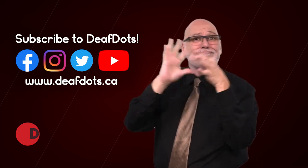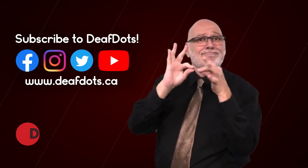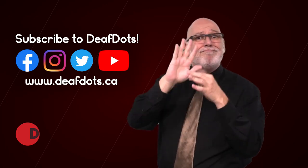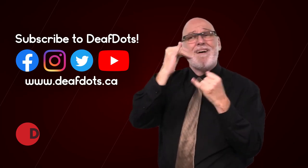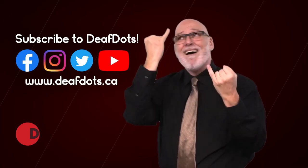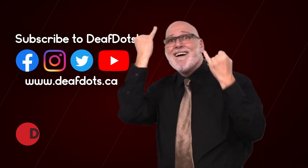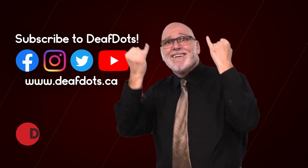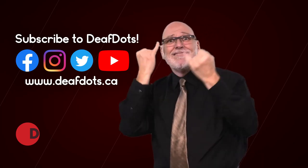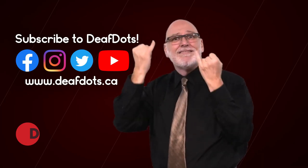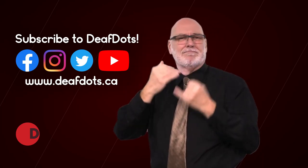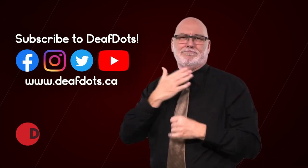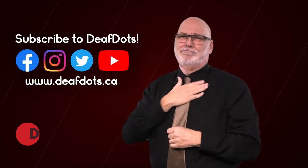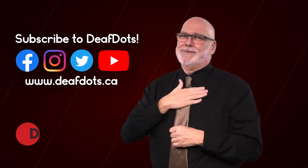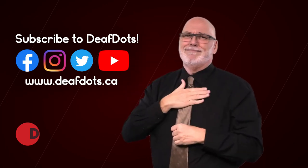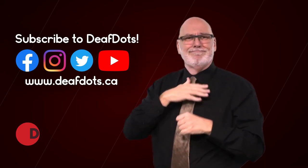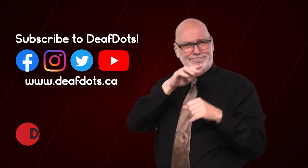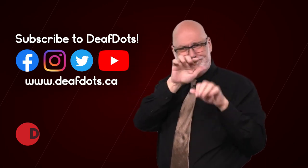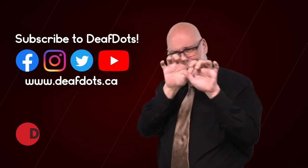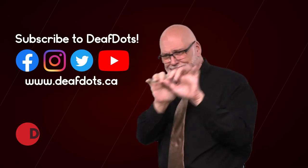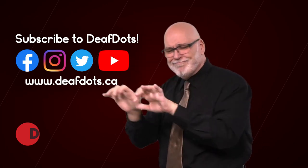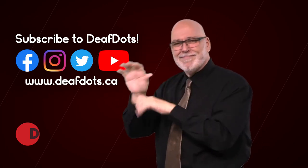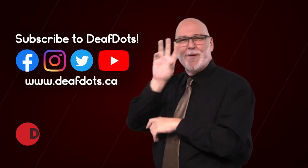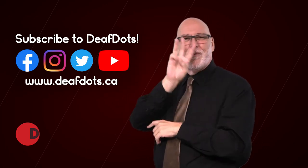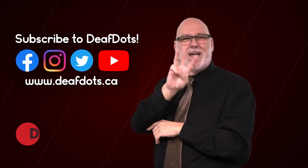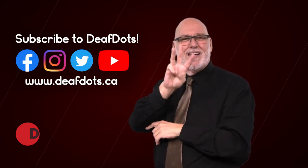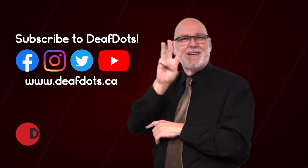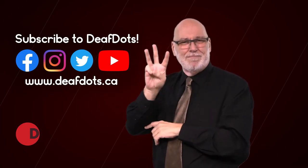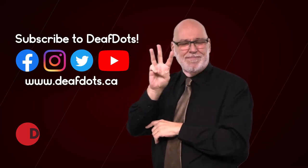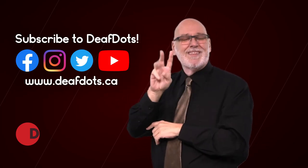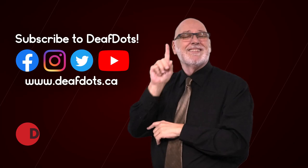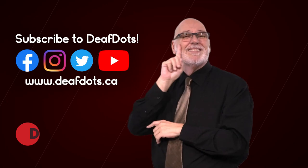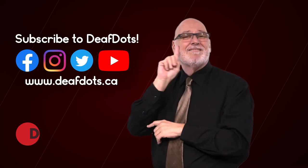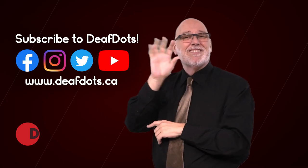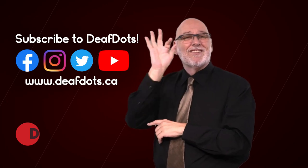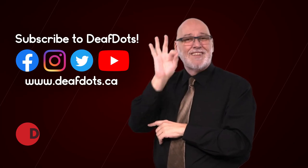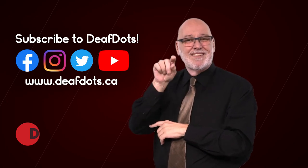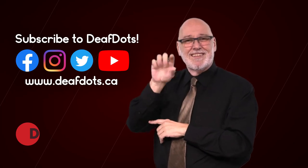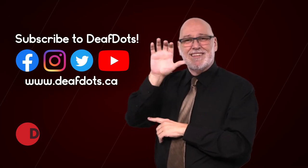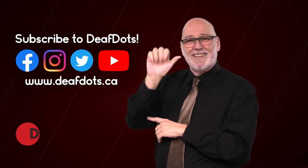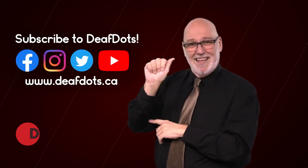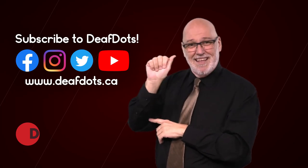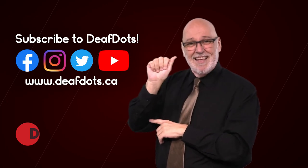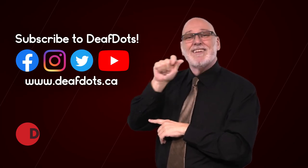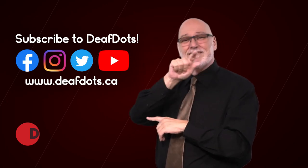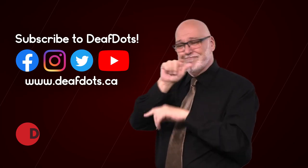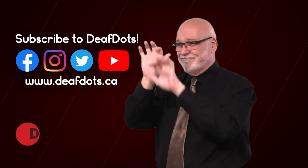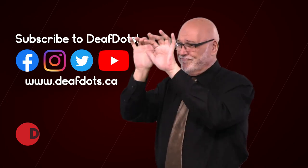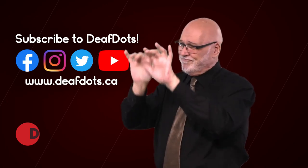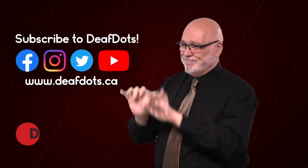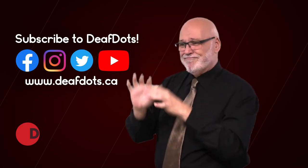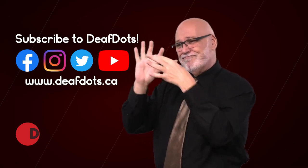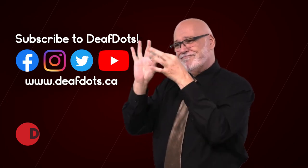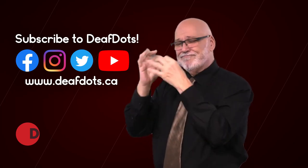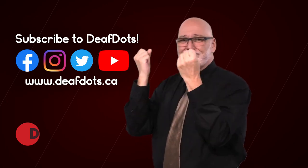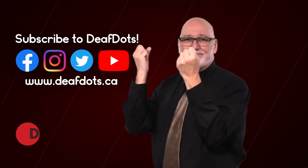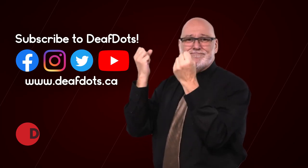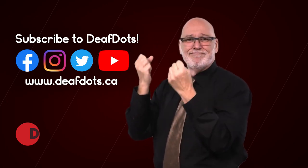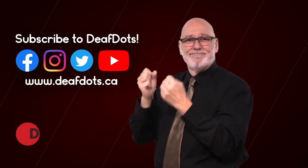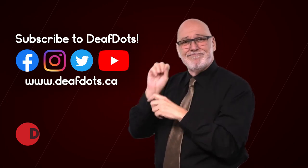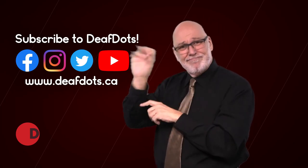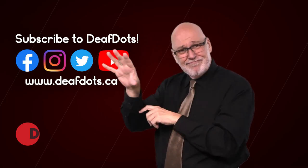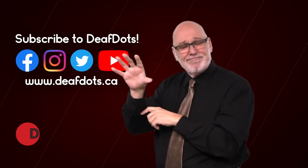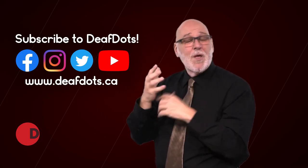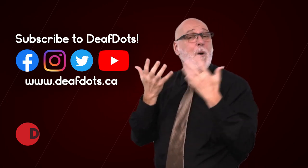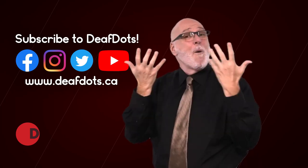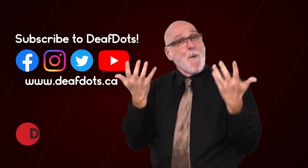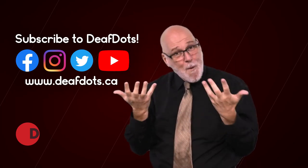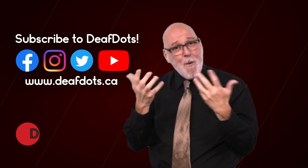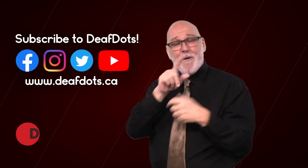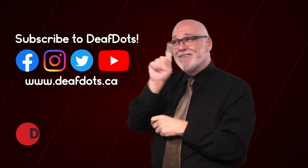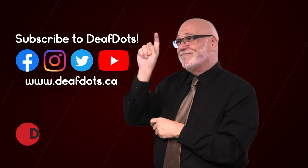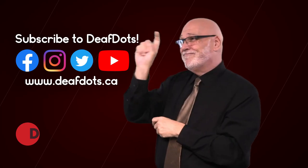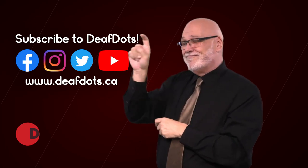Please send your news suggestions through our website www.DeafDots.ca